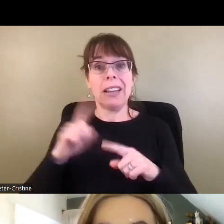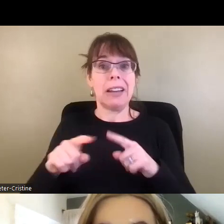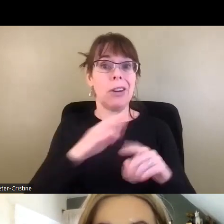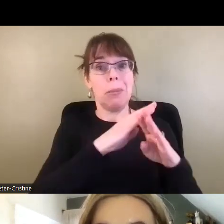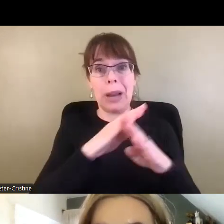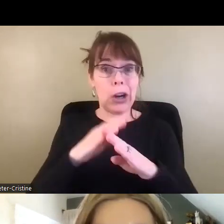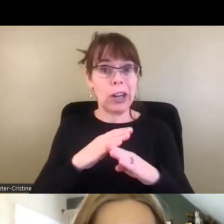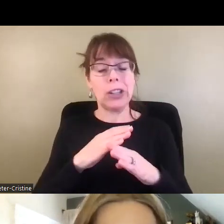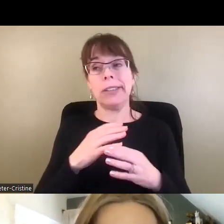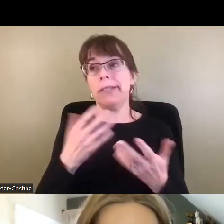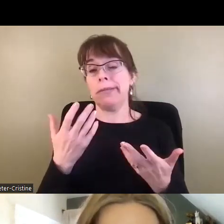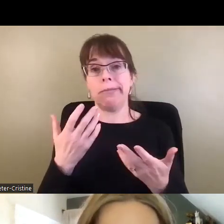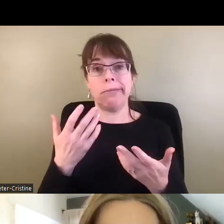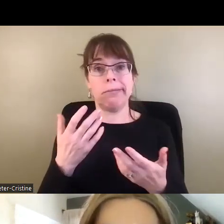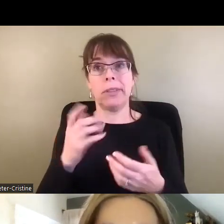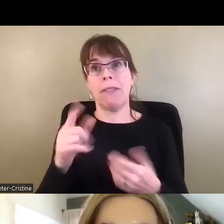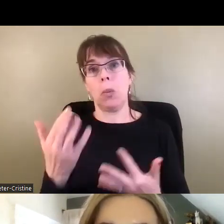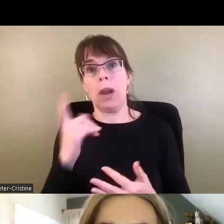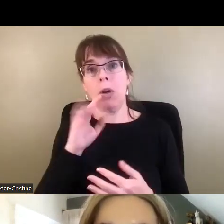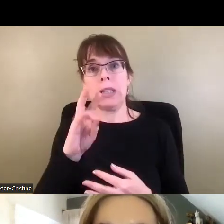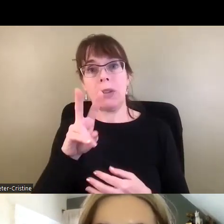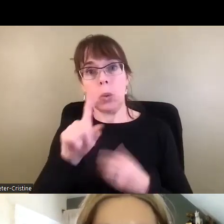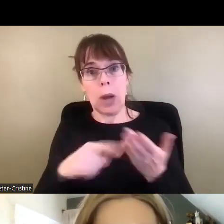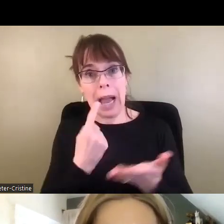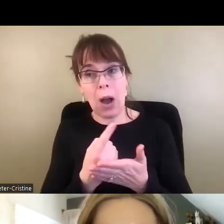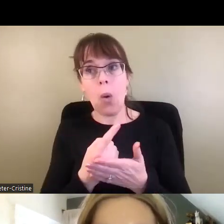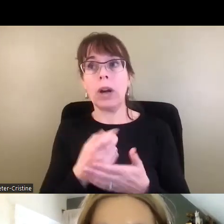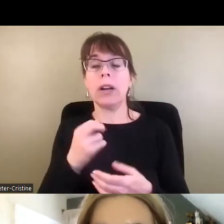whether that's 72 hour waiting periods, parental consents,